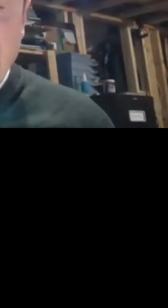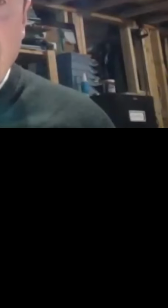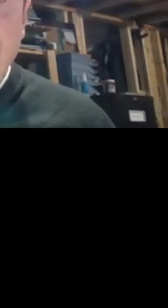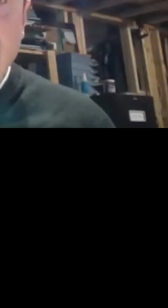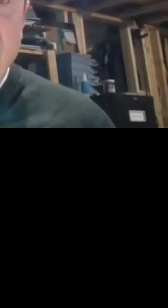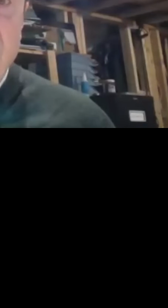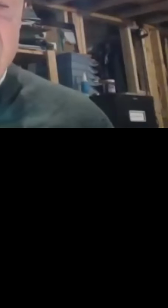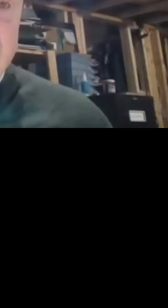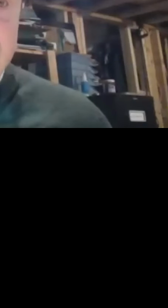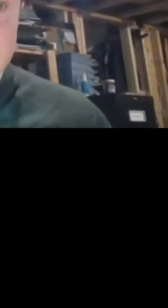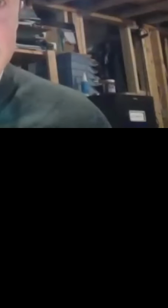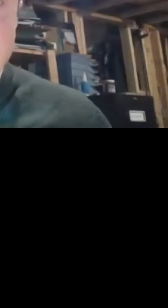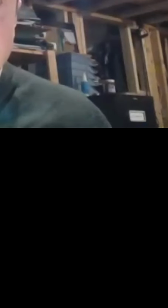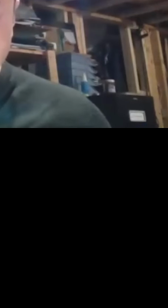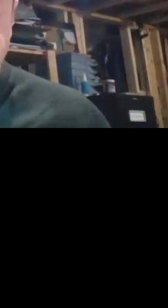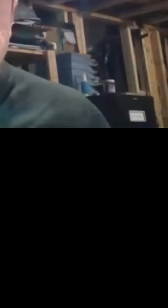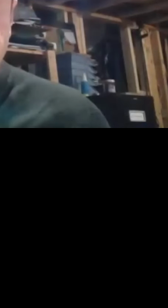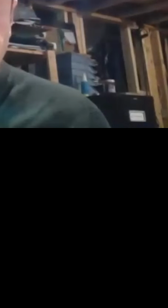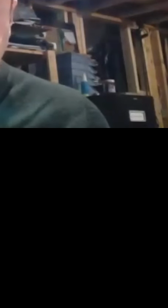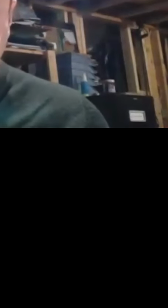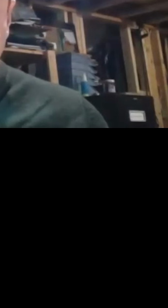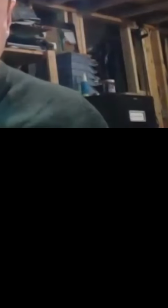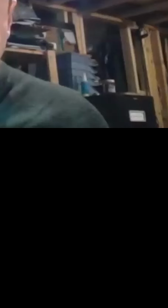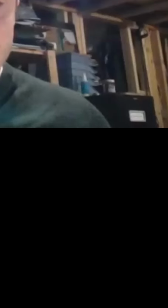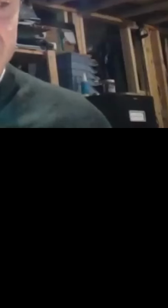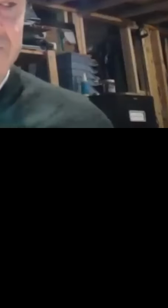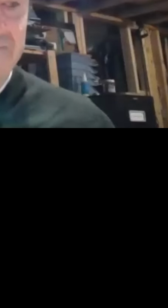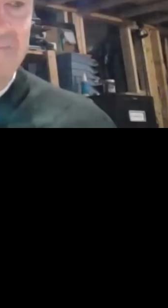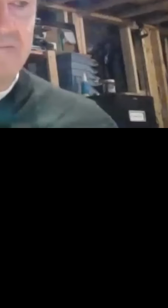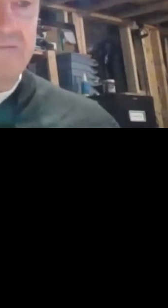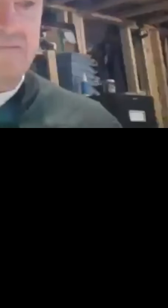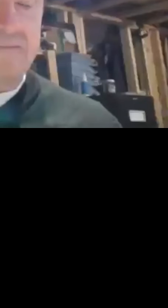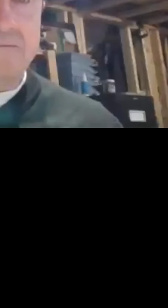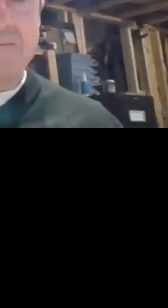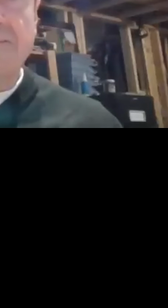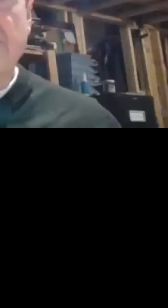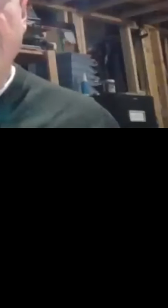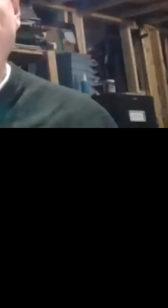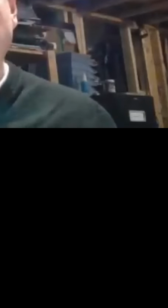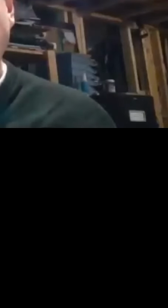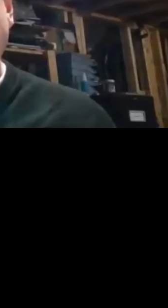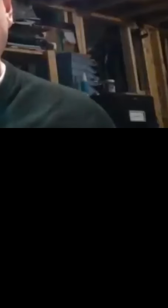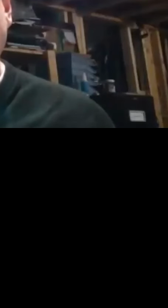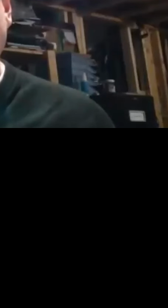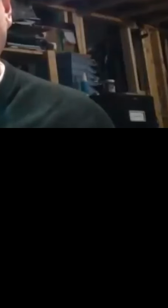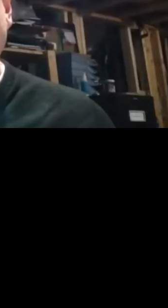of every hospitalized Covid patient get a blood clot regardless .